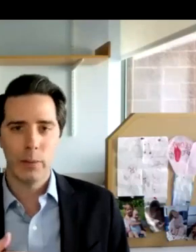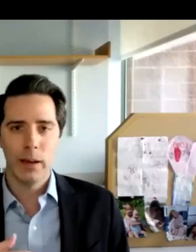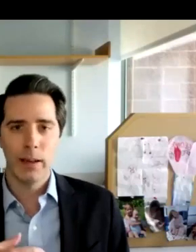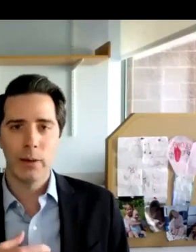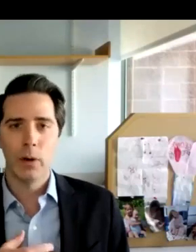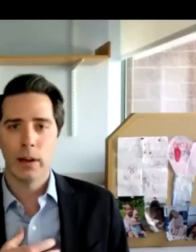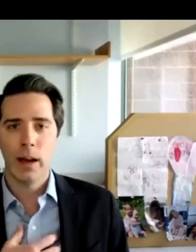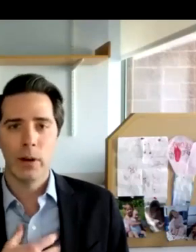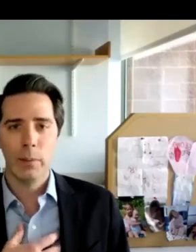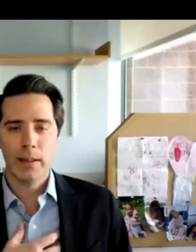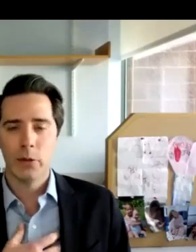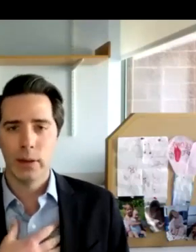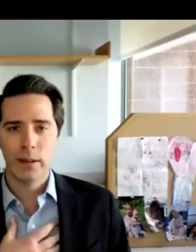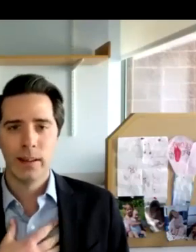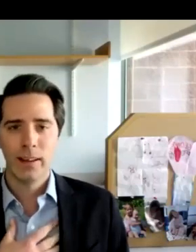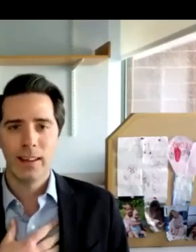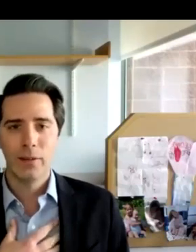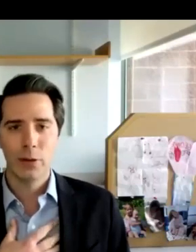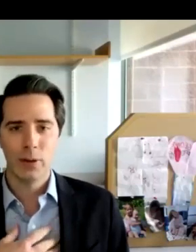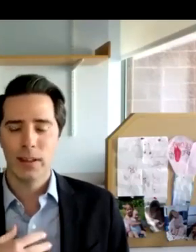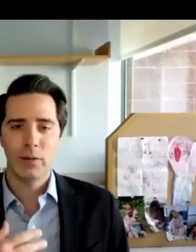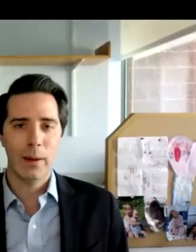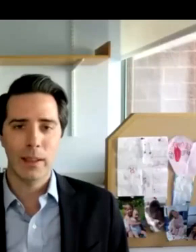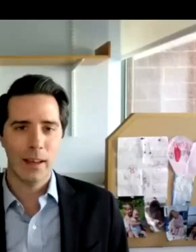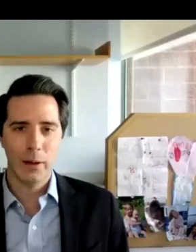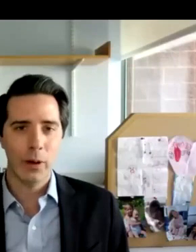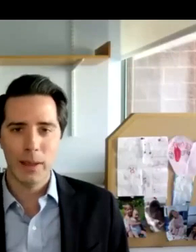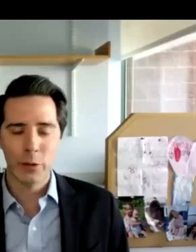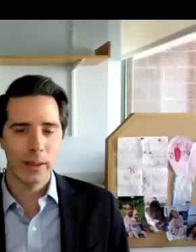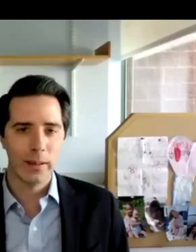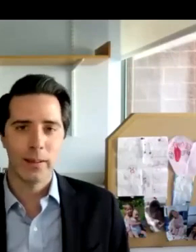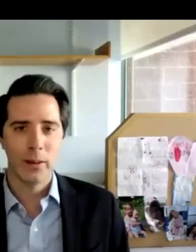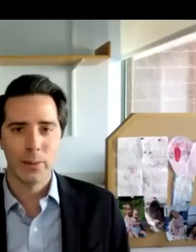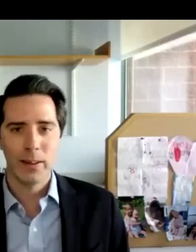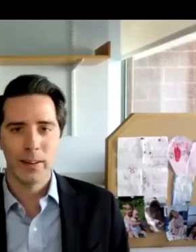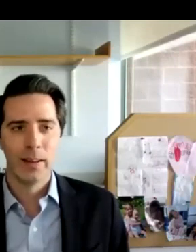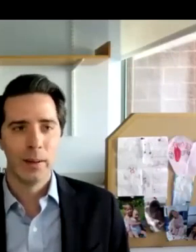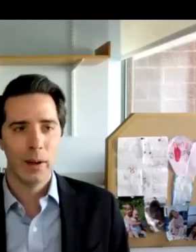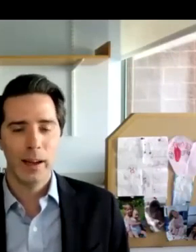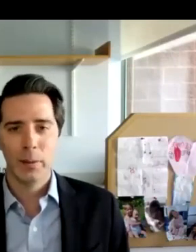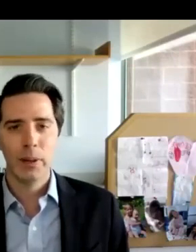treatment on anyone I want to best treat individuals and Families how they want